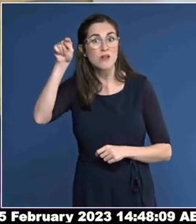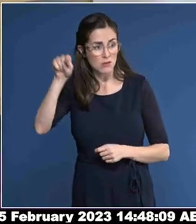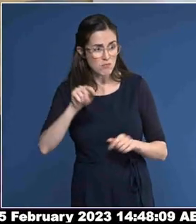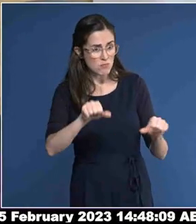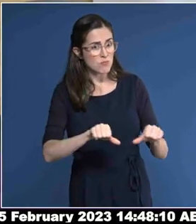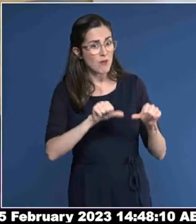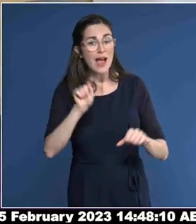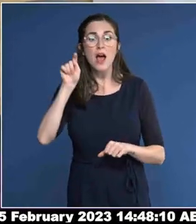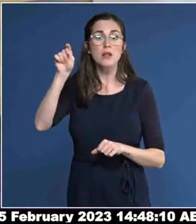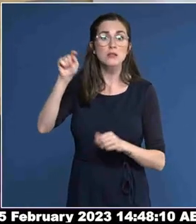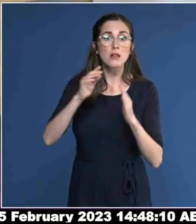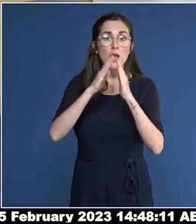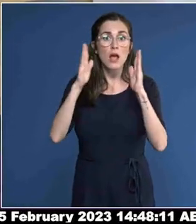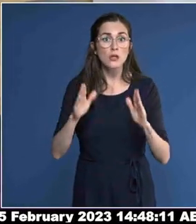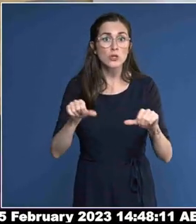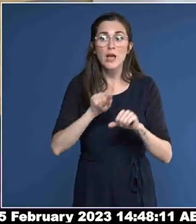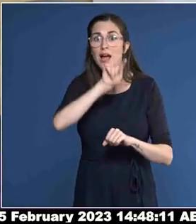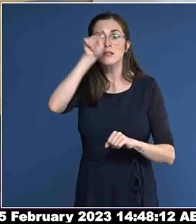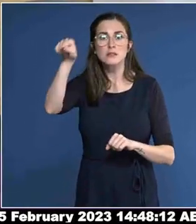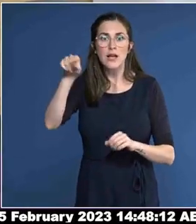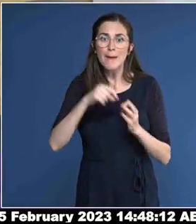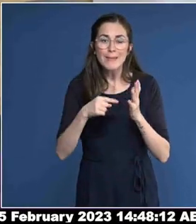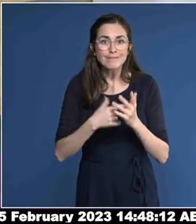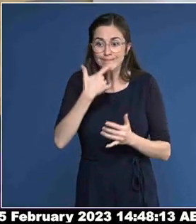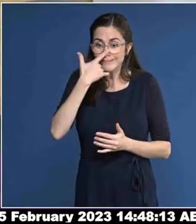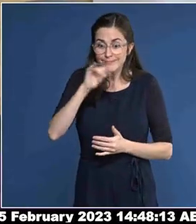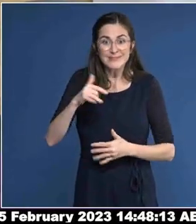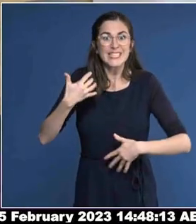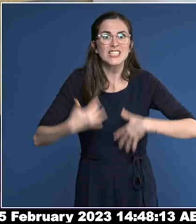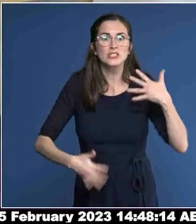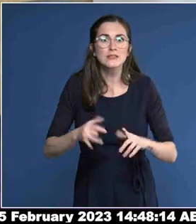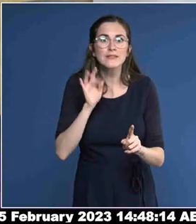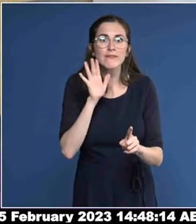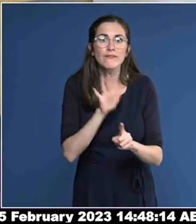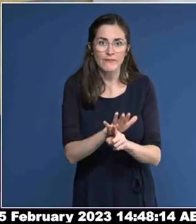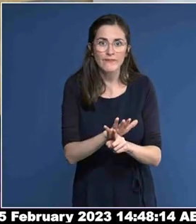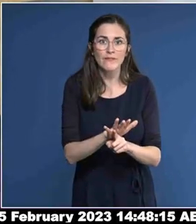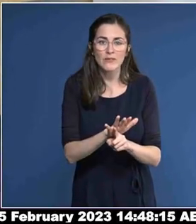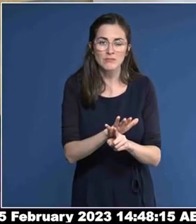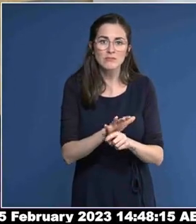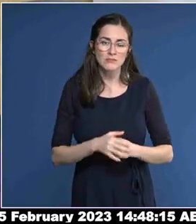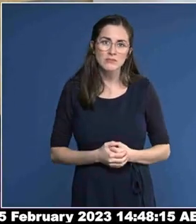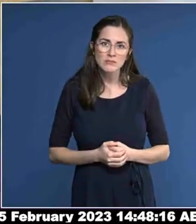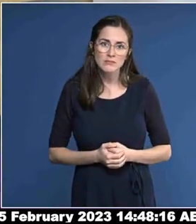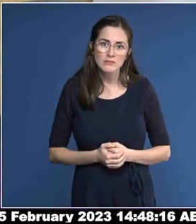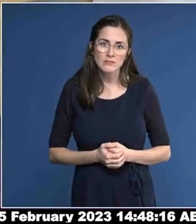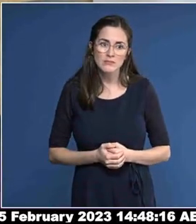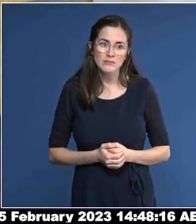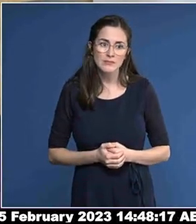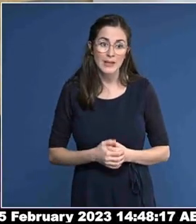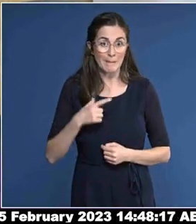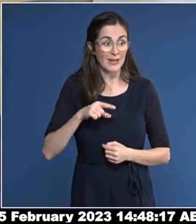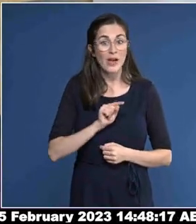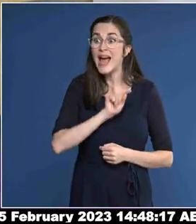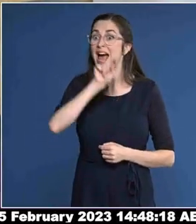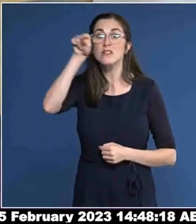result, he incurred a serious injury in relation to effectively causing a fire." Now,